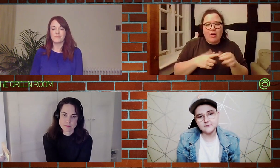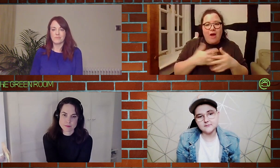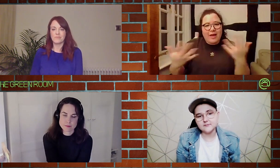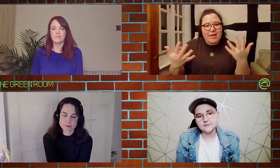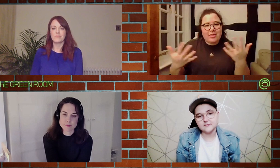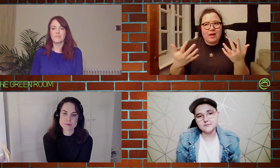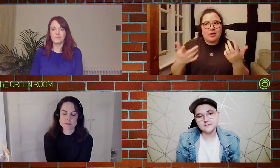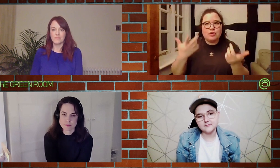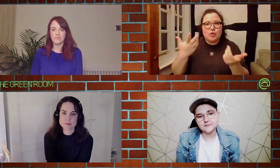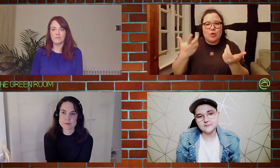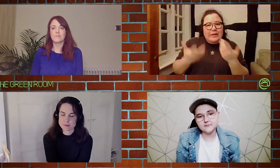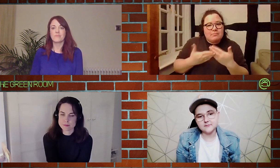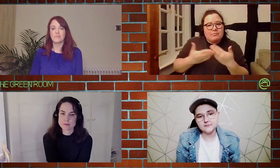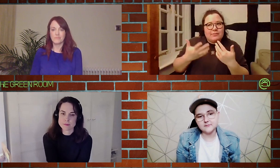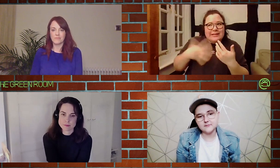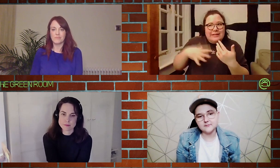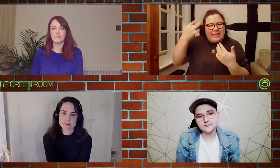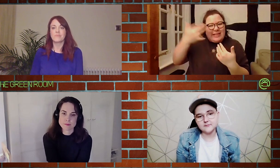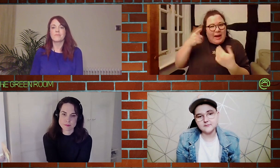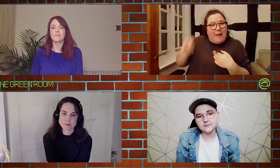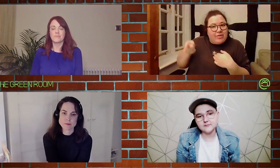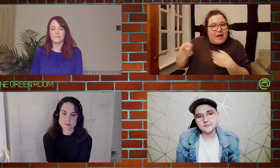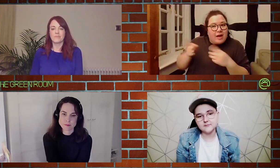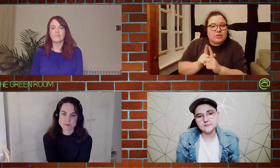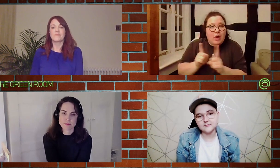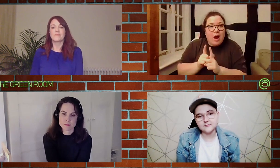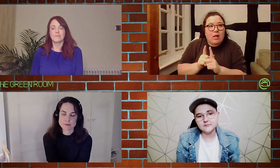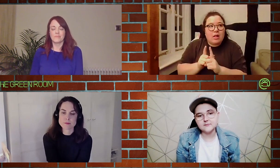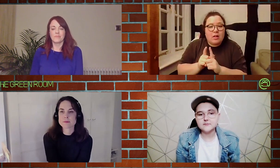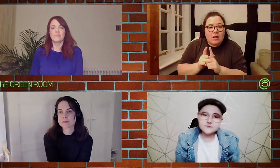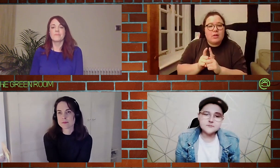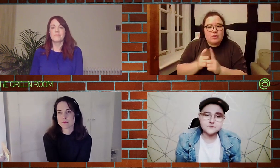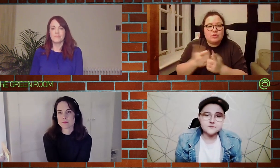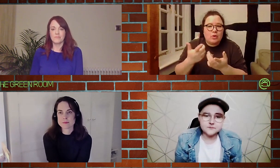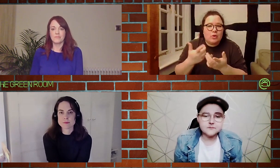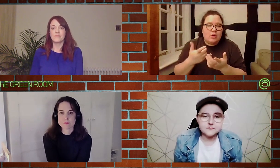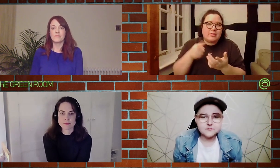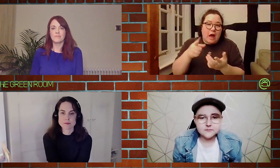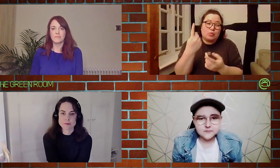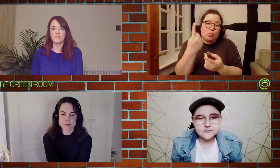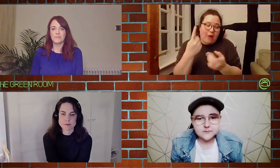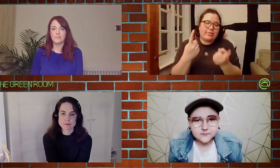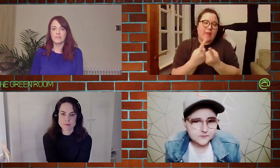like Spotlight or Equity for people who identify as non-binary or for different